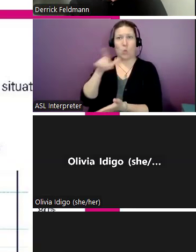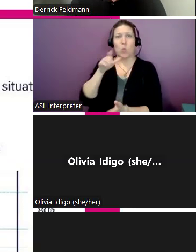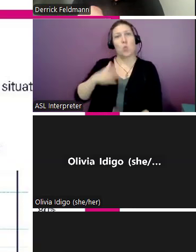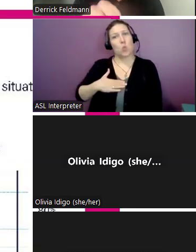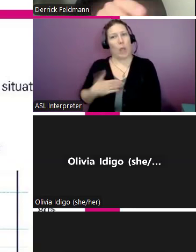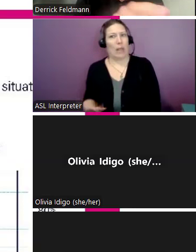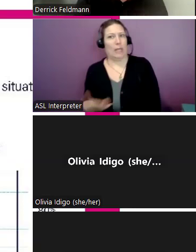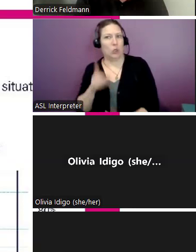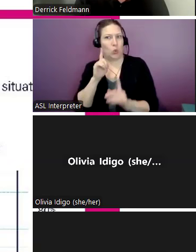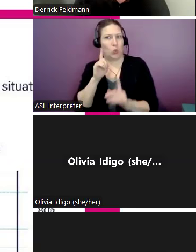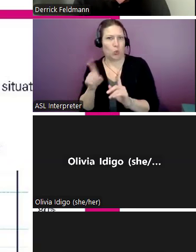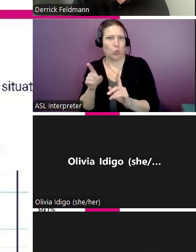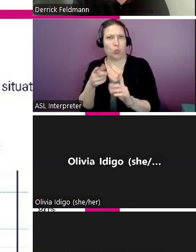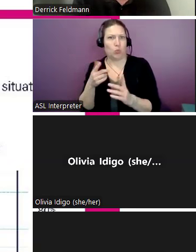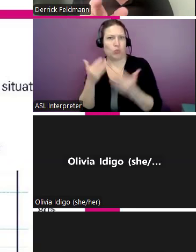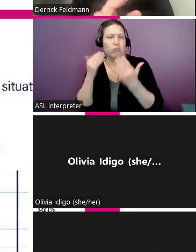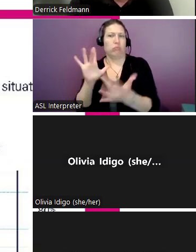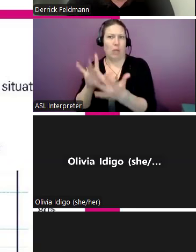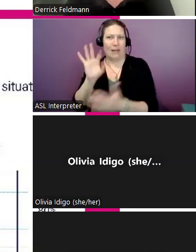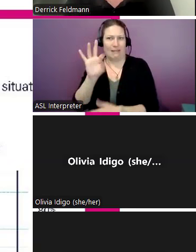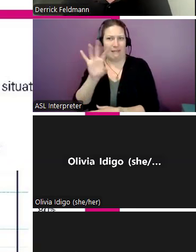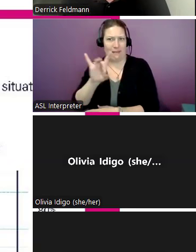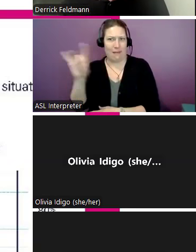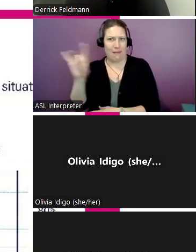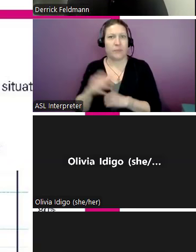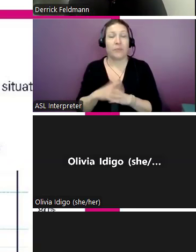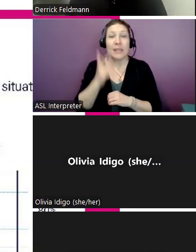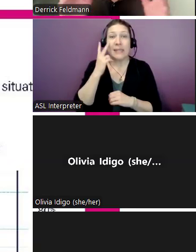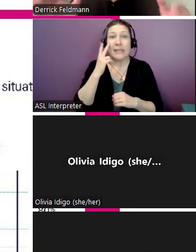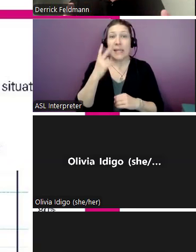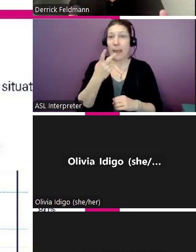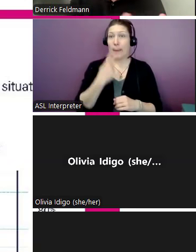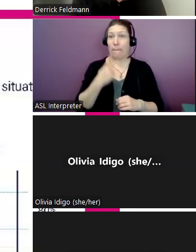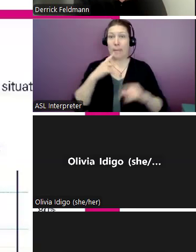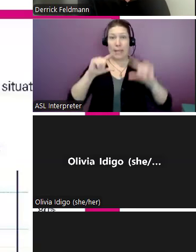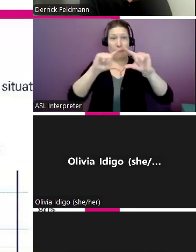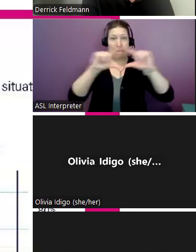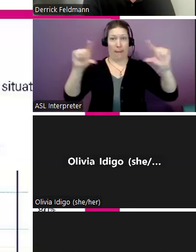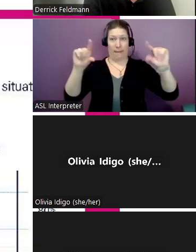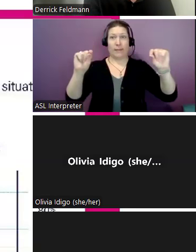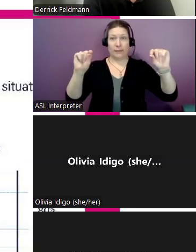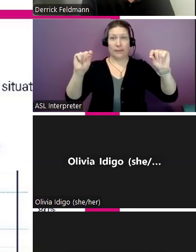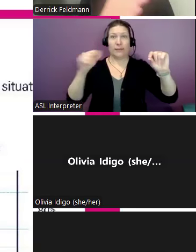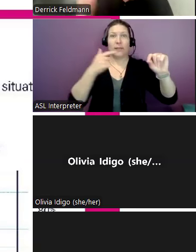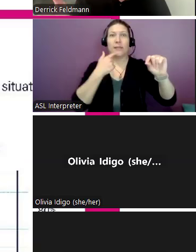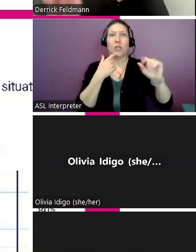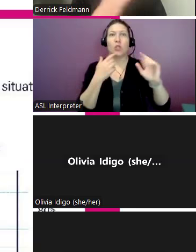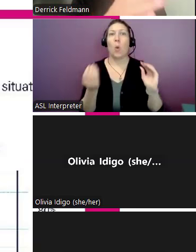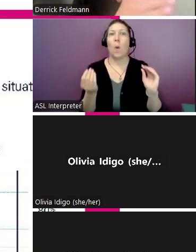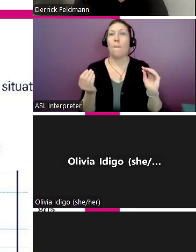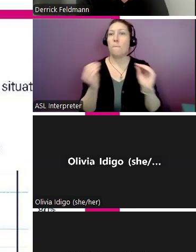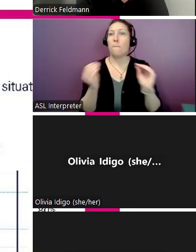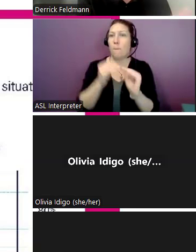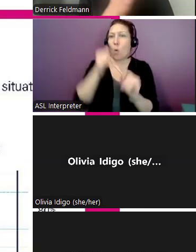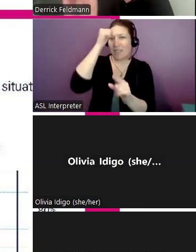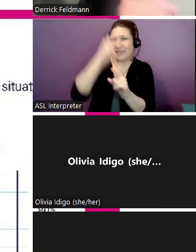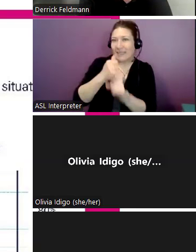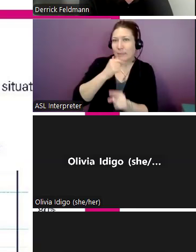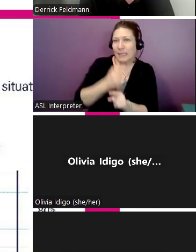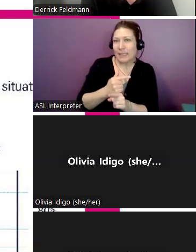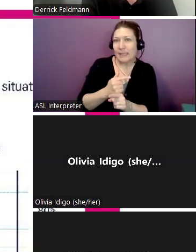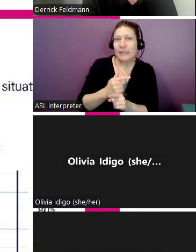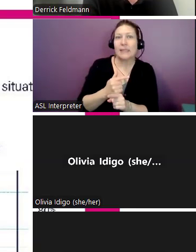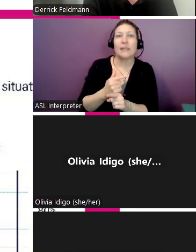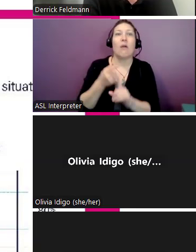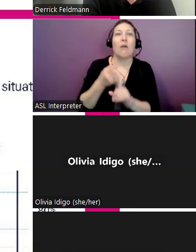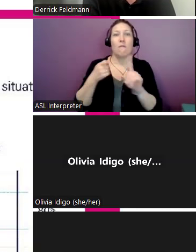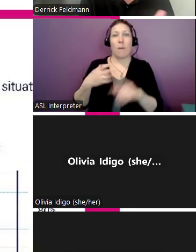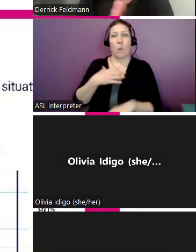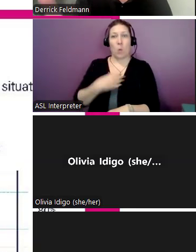So I want to point you to that little box right in the middle. More siblings of our white population--because we also incorporated whites as a comparison group--